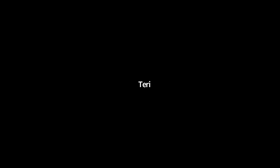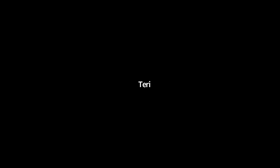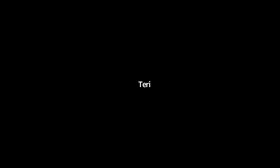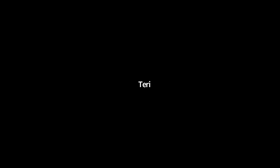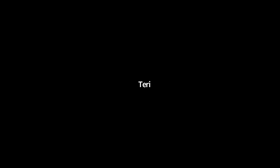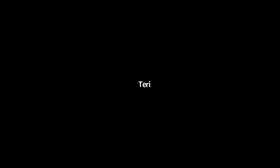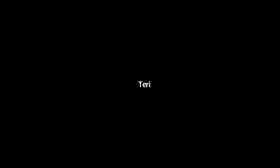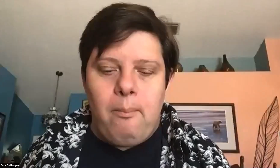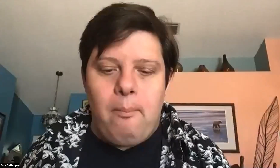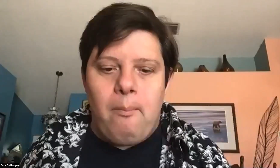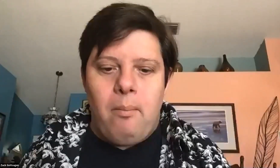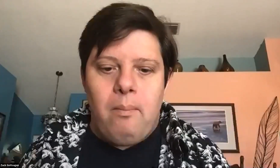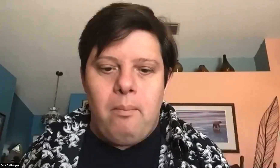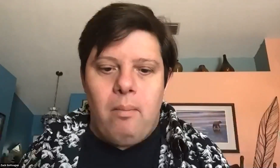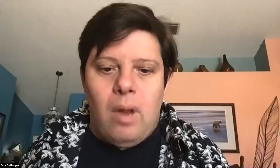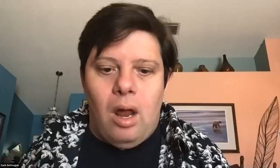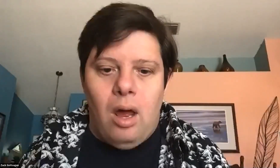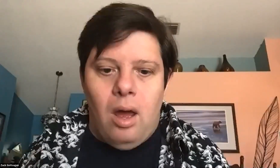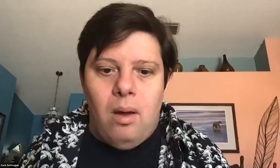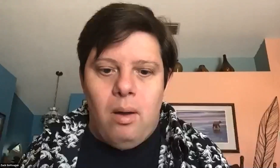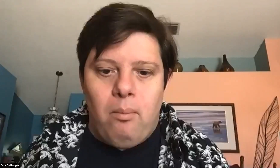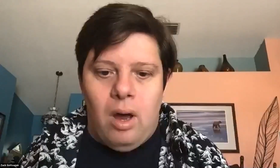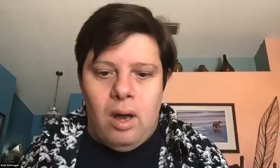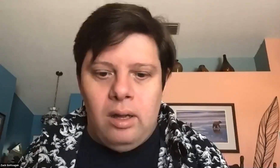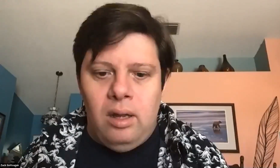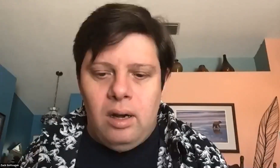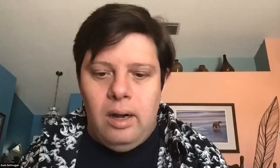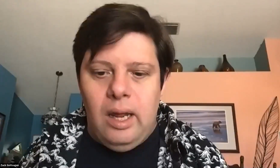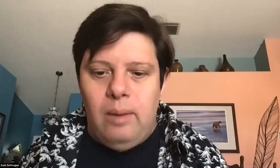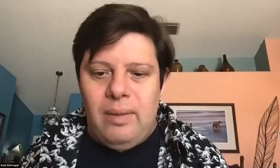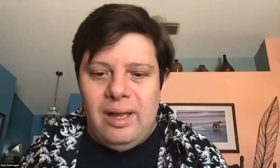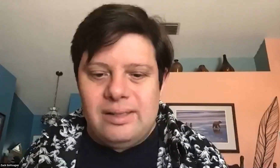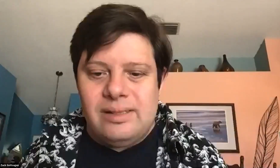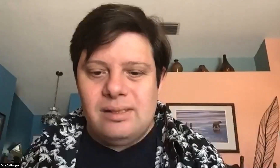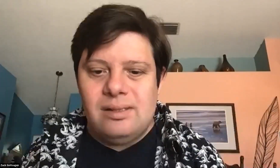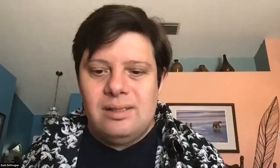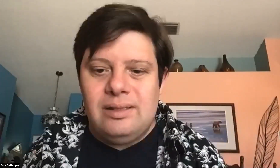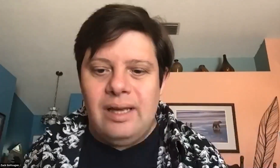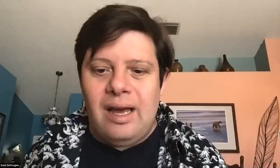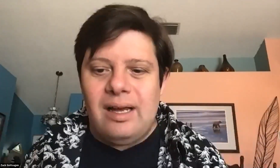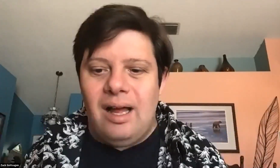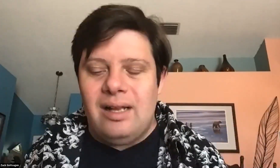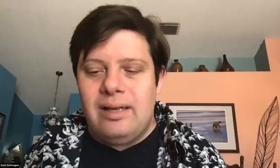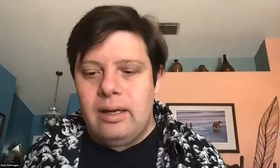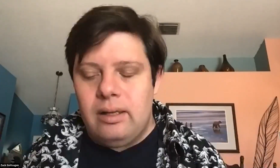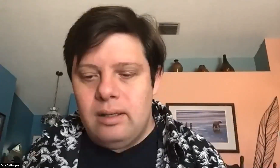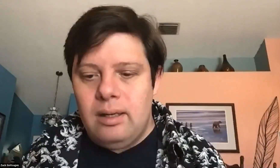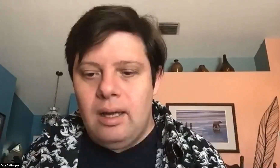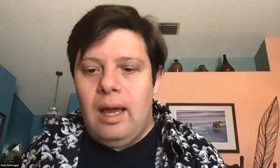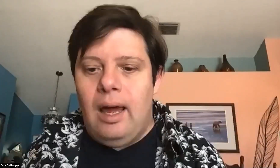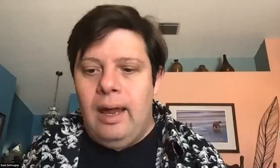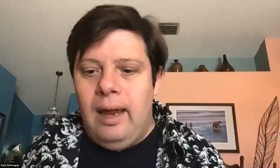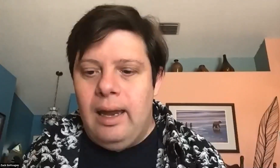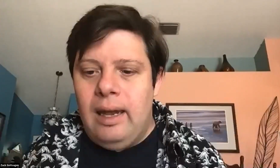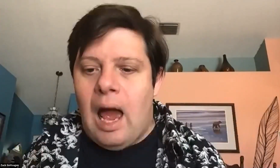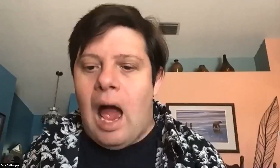Unmute. Zack, unmute.